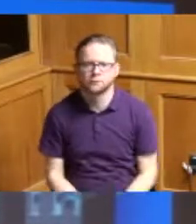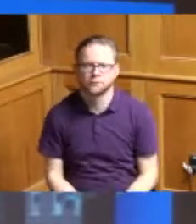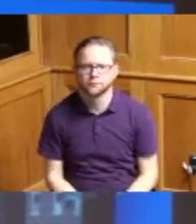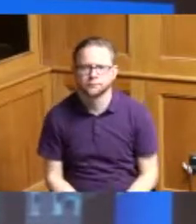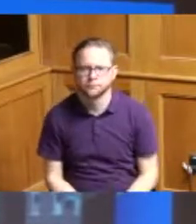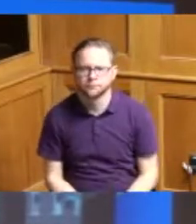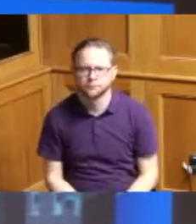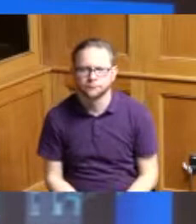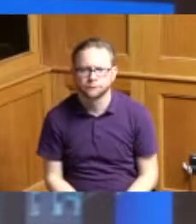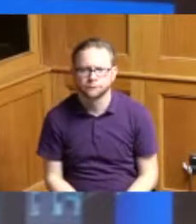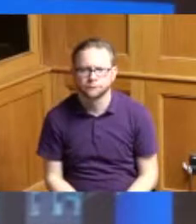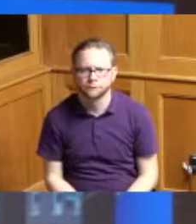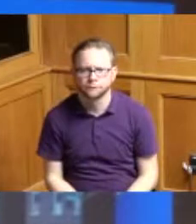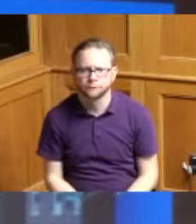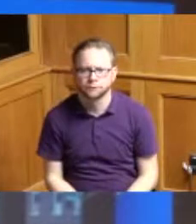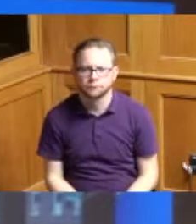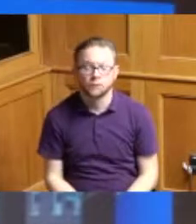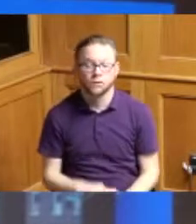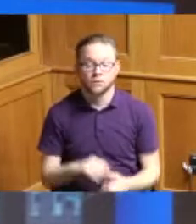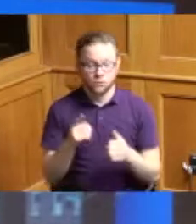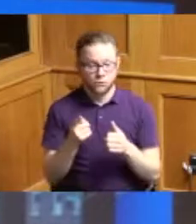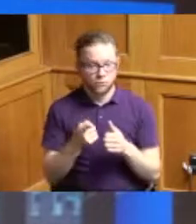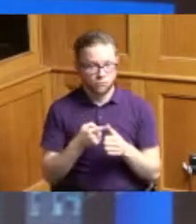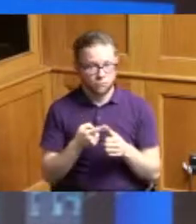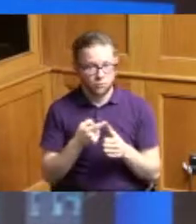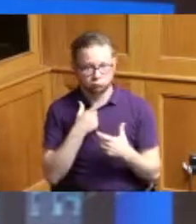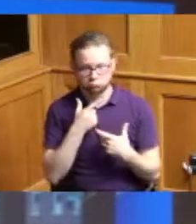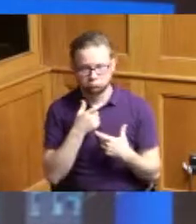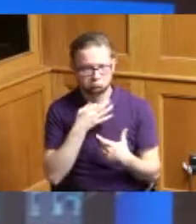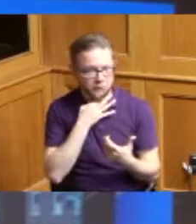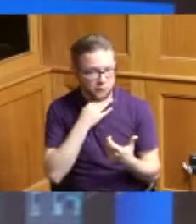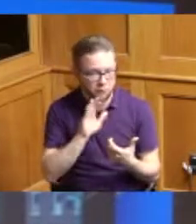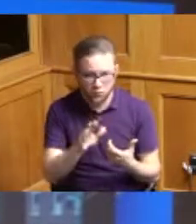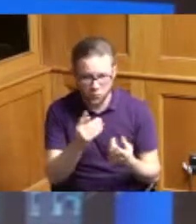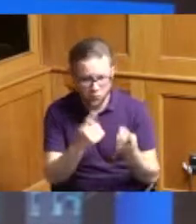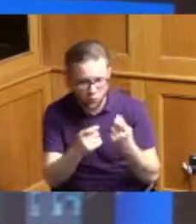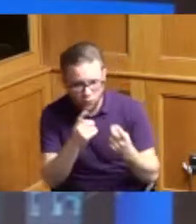you know try to see what kind of questions you had today but right now we're thinking